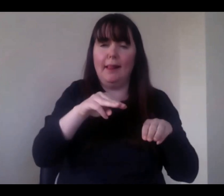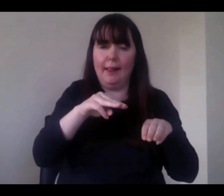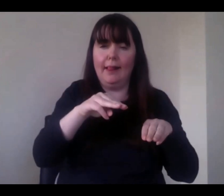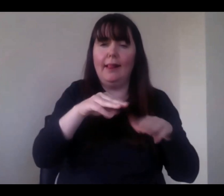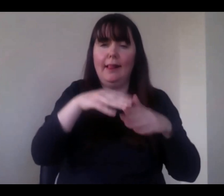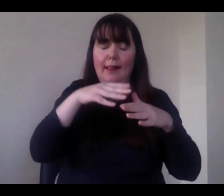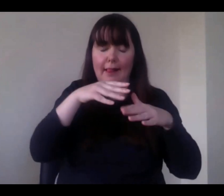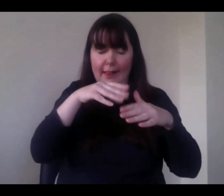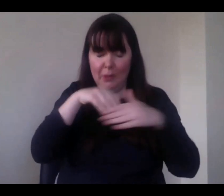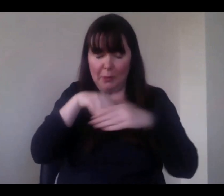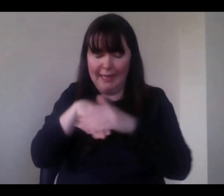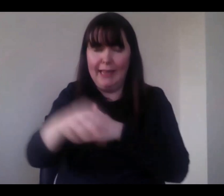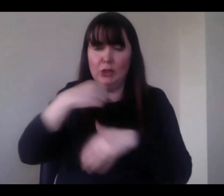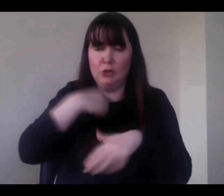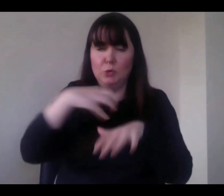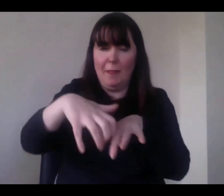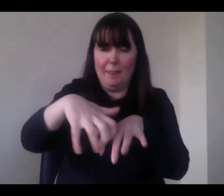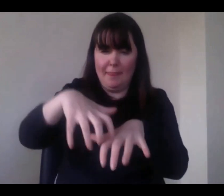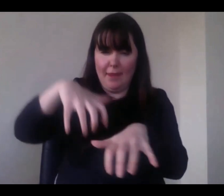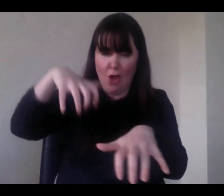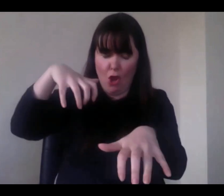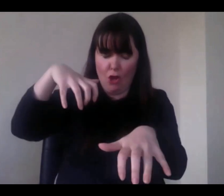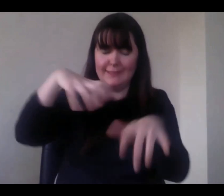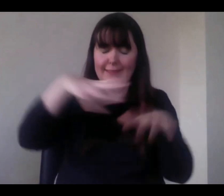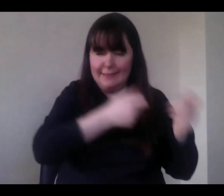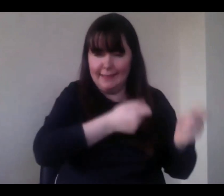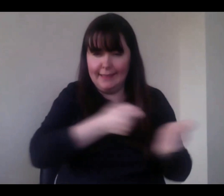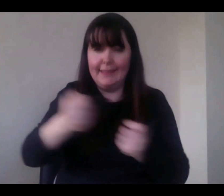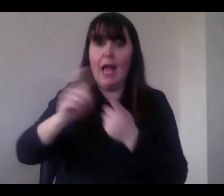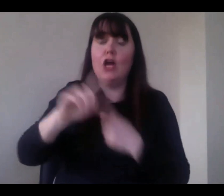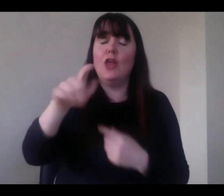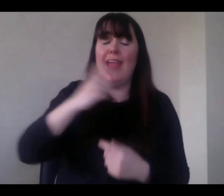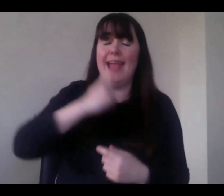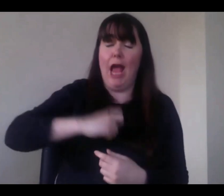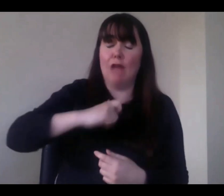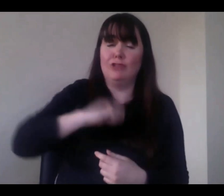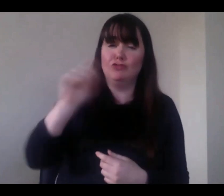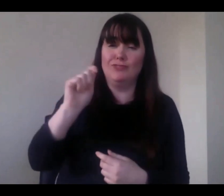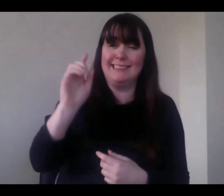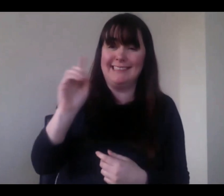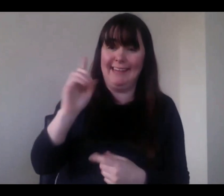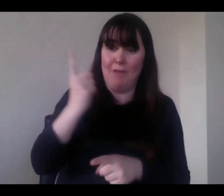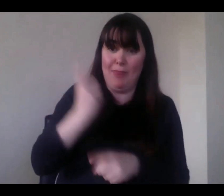brown overalls, very much taken from the script, walking around the audience, and they brought